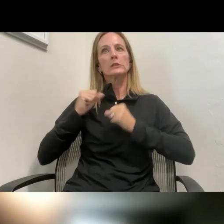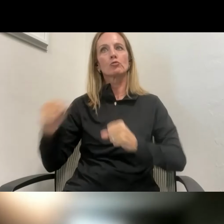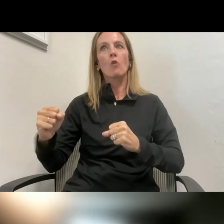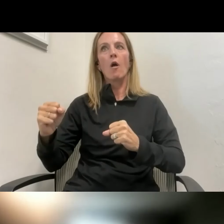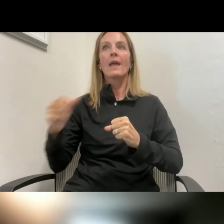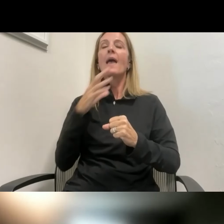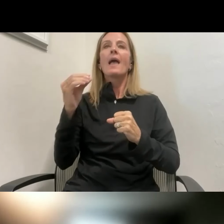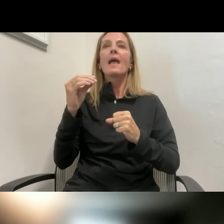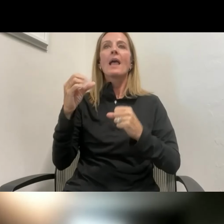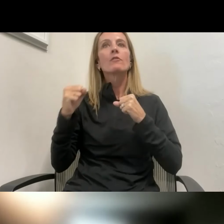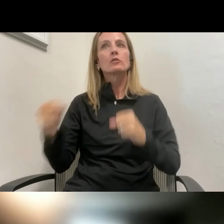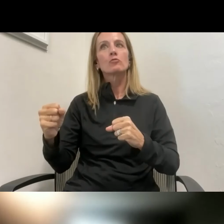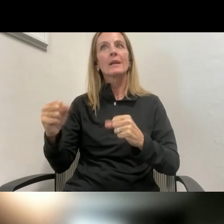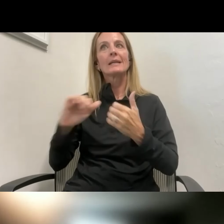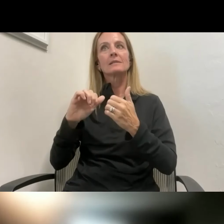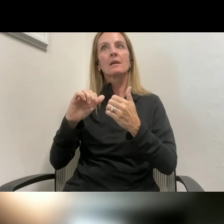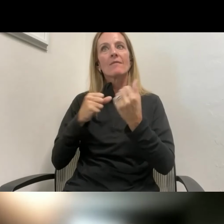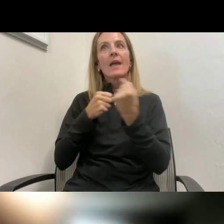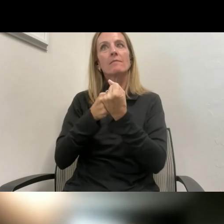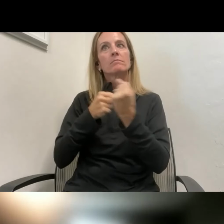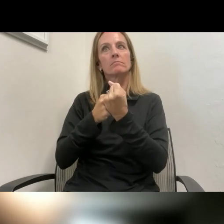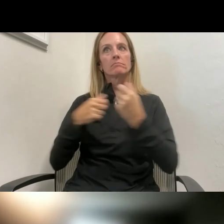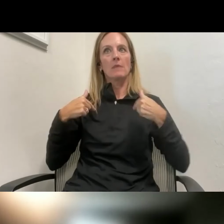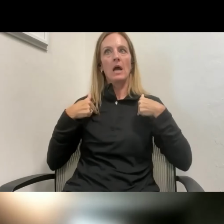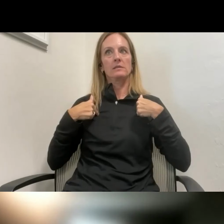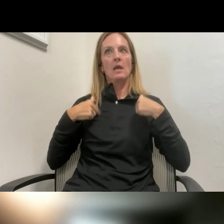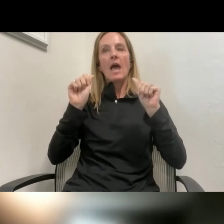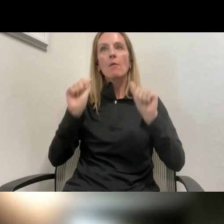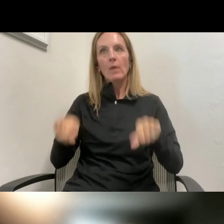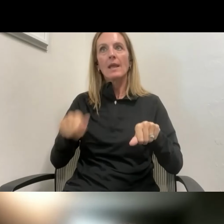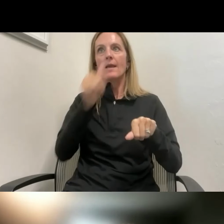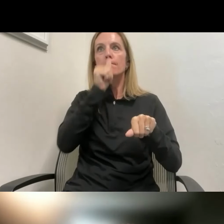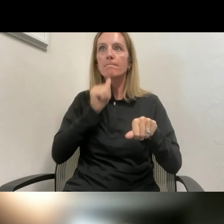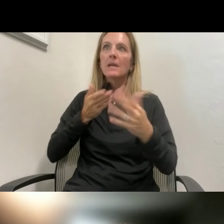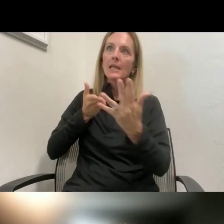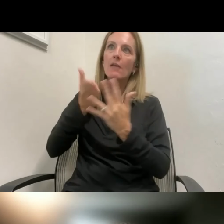hold us up so that we can get through trouble like we are right now with this pandemic here in